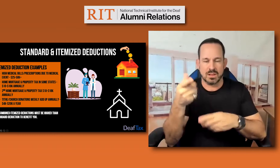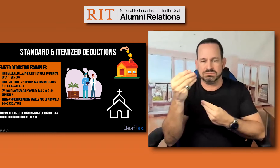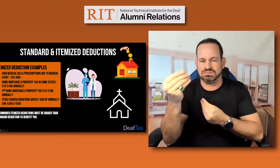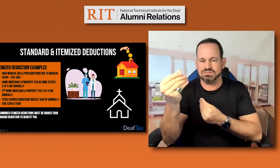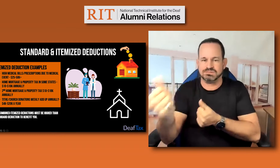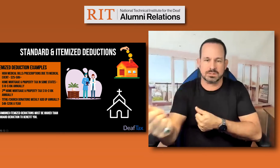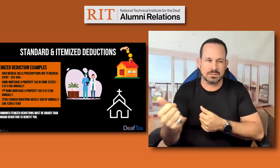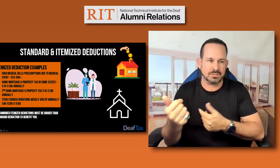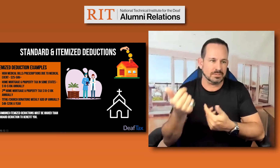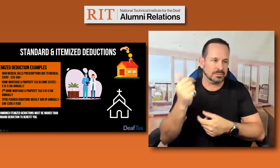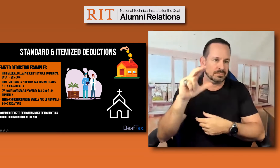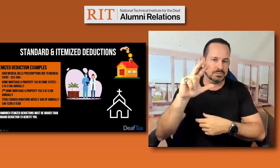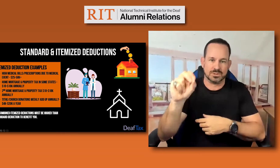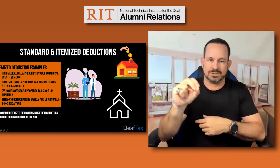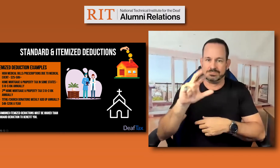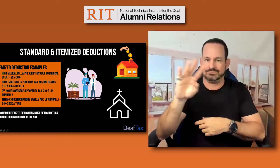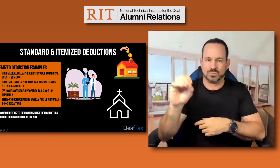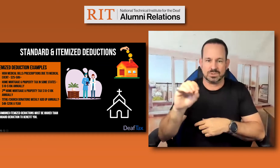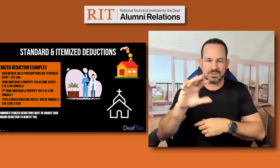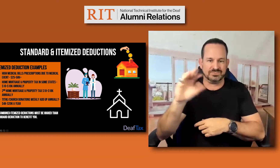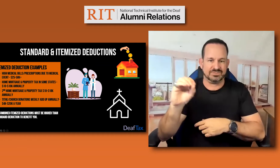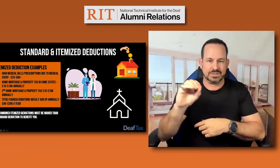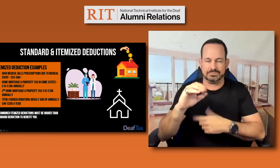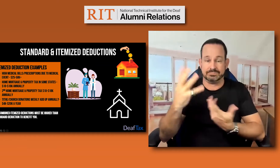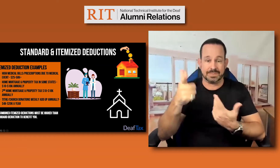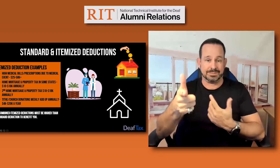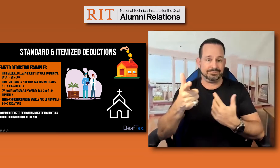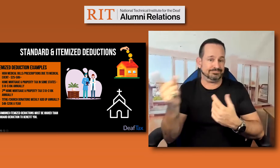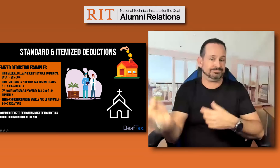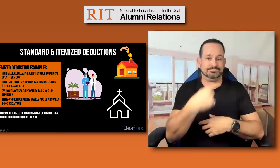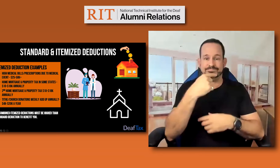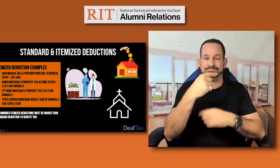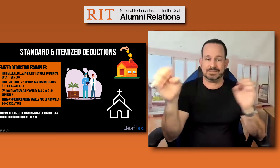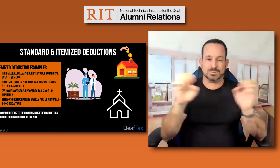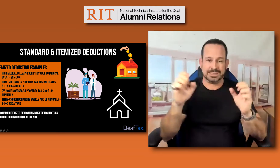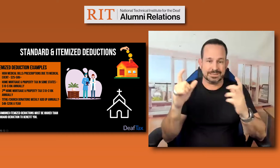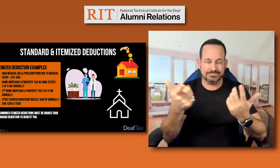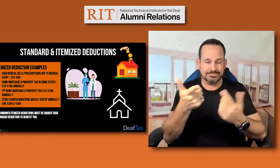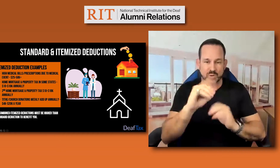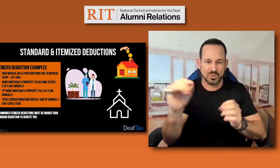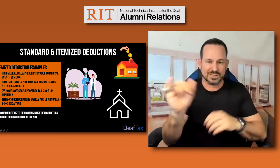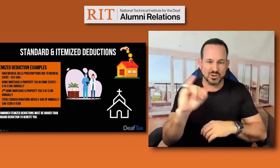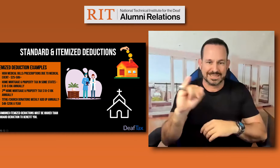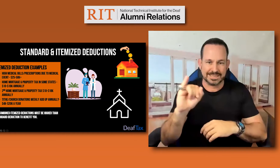and you have to go to the hospital frequently and your bills are piling up.